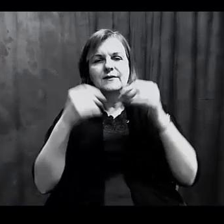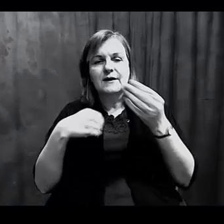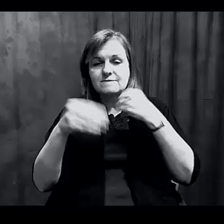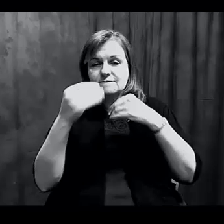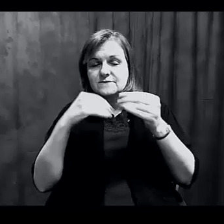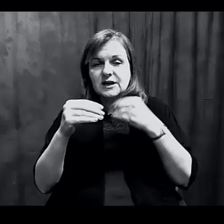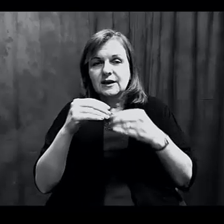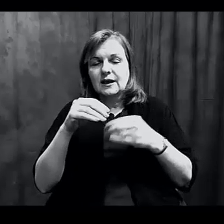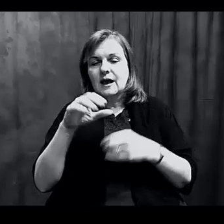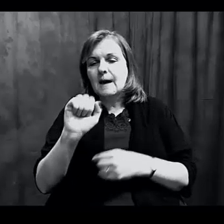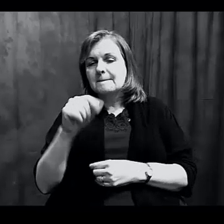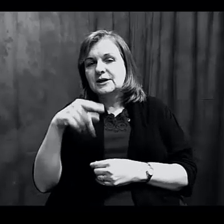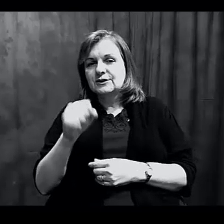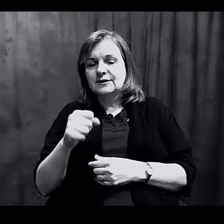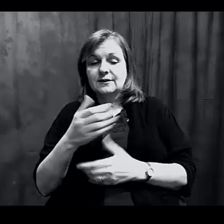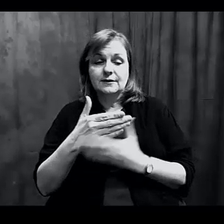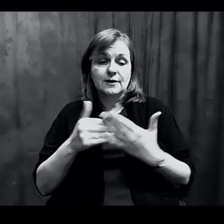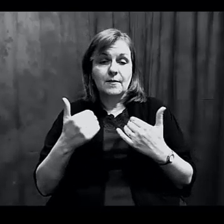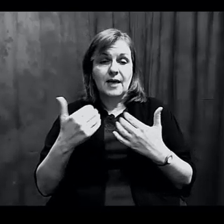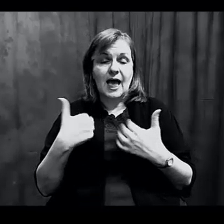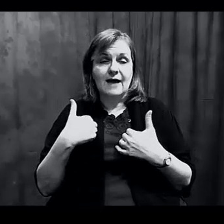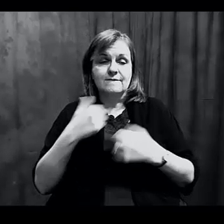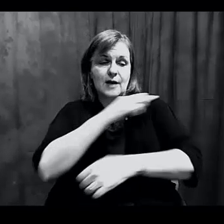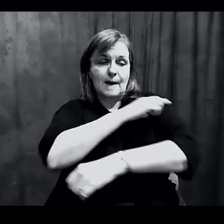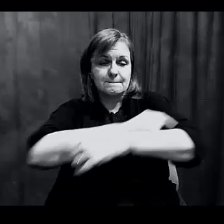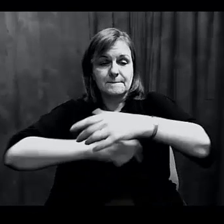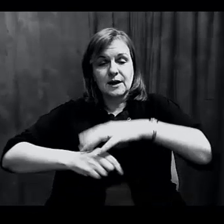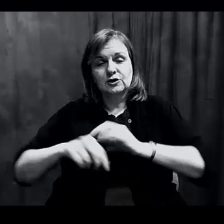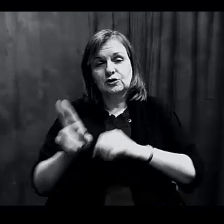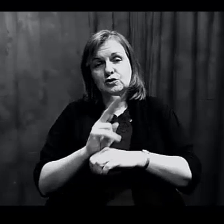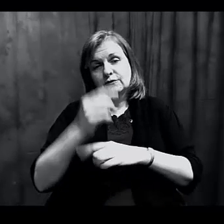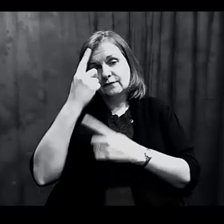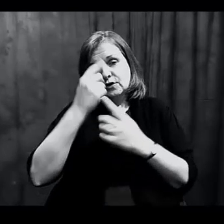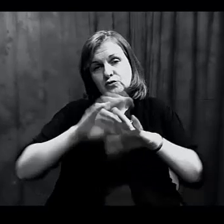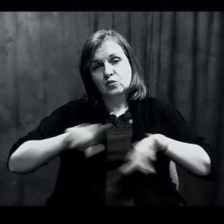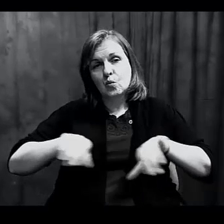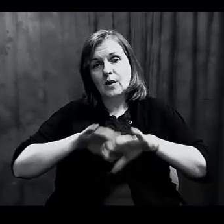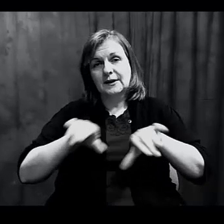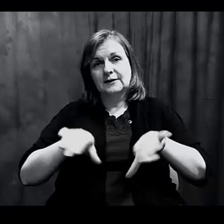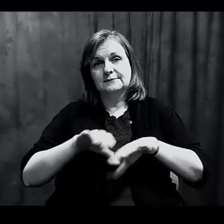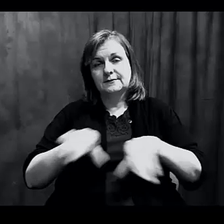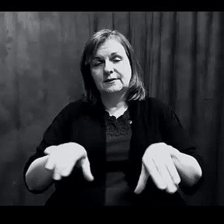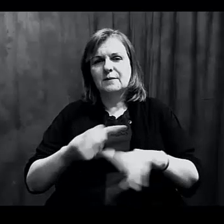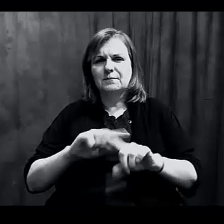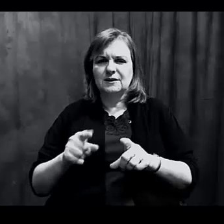the important part here is we get more appendage variability so looking at both antennae kinds of things